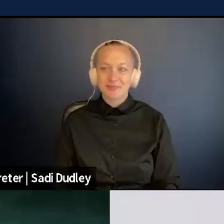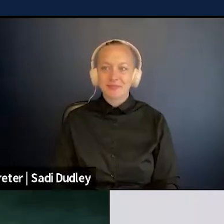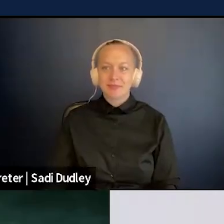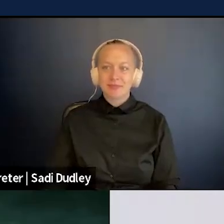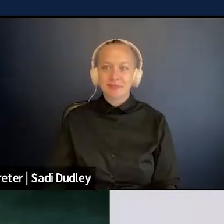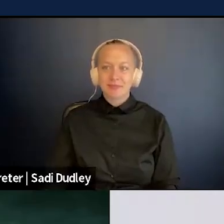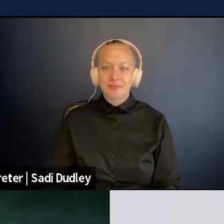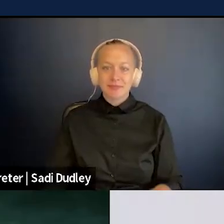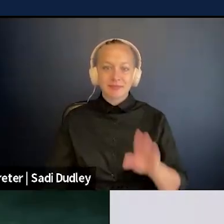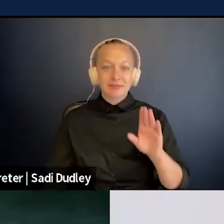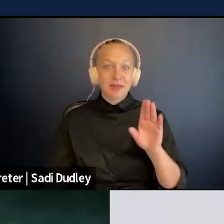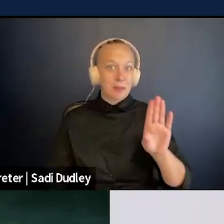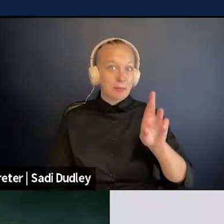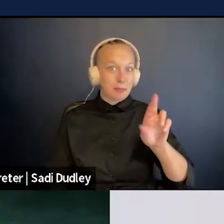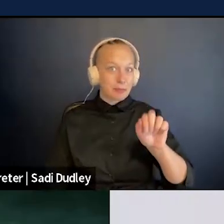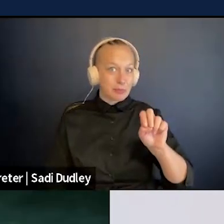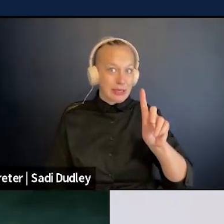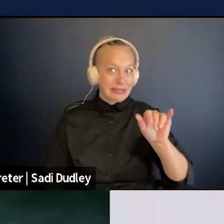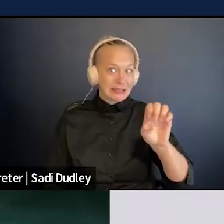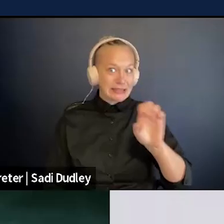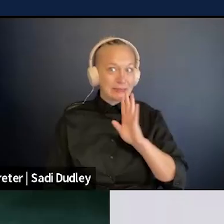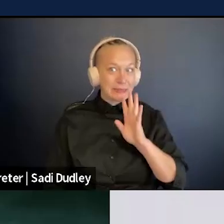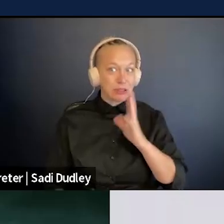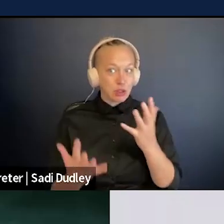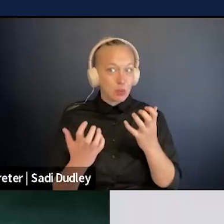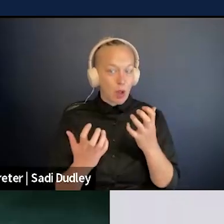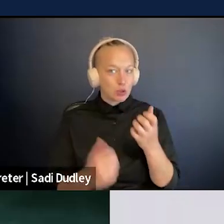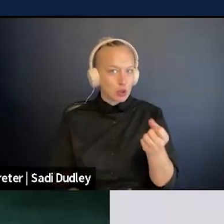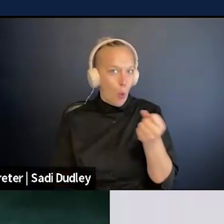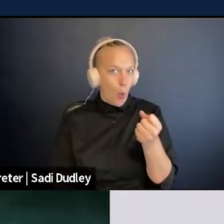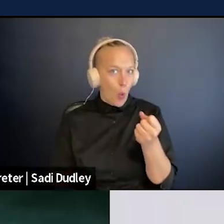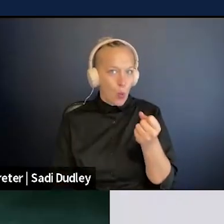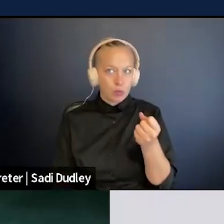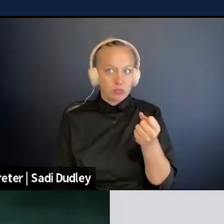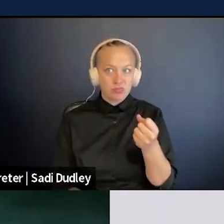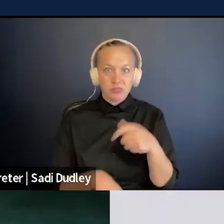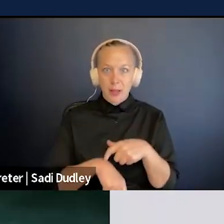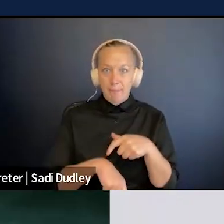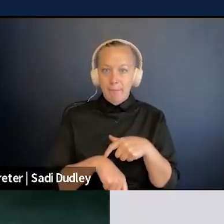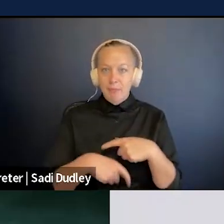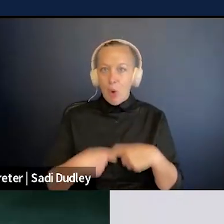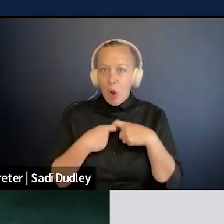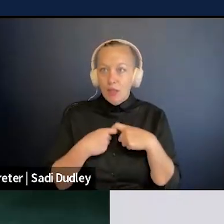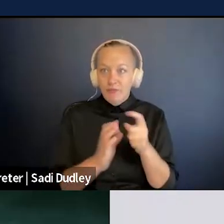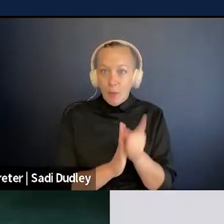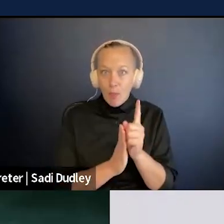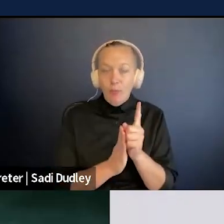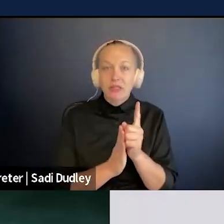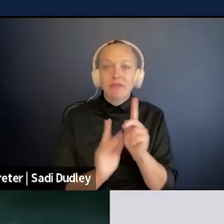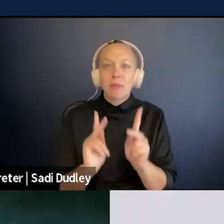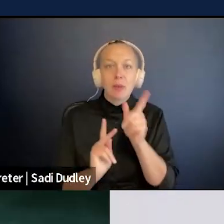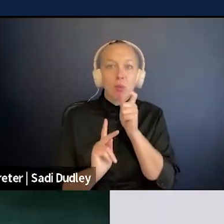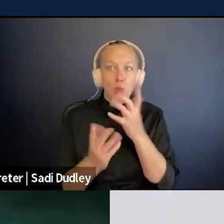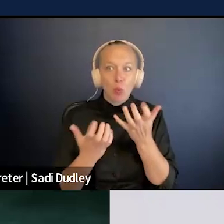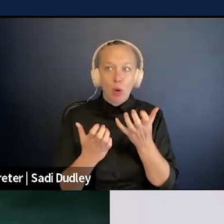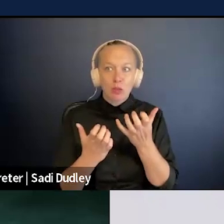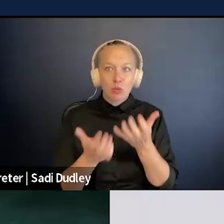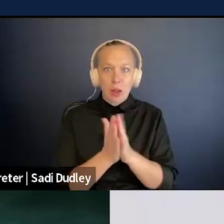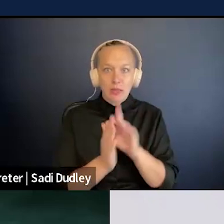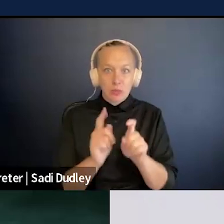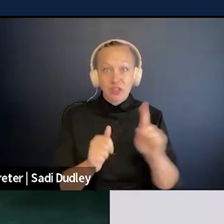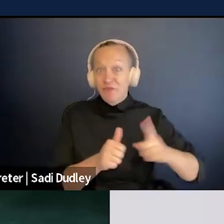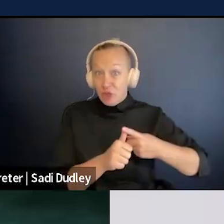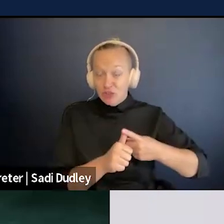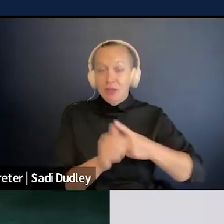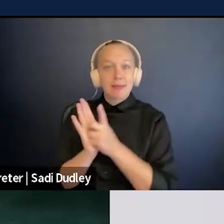This is Brandy. Do we want to hold space for a moment for folks who may have questions before we start with the demonstration?